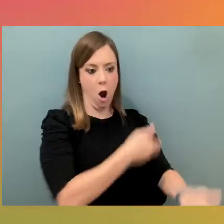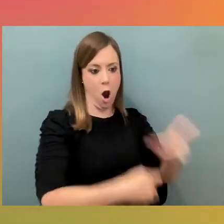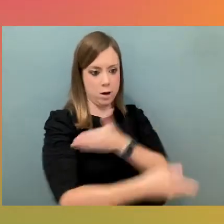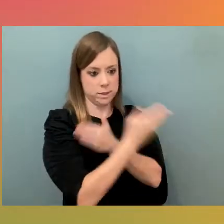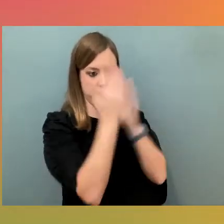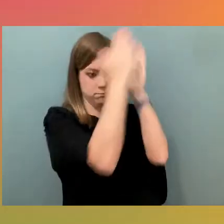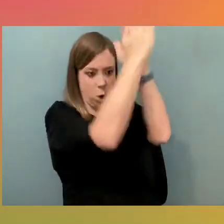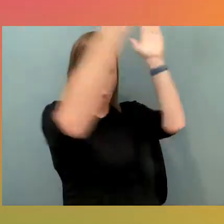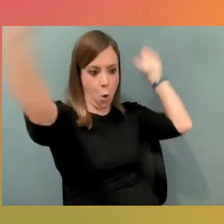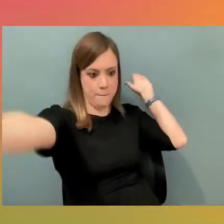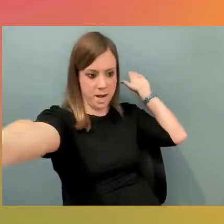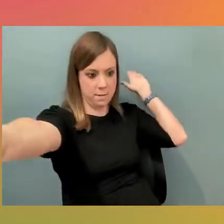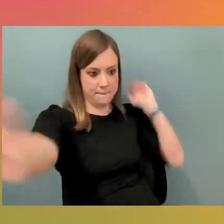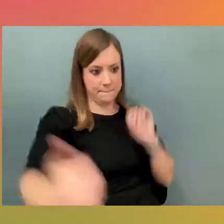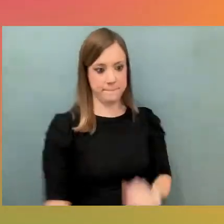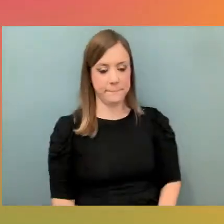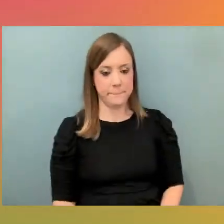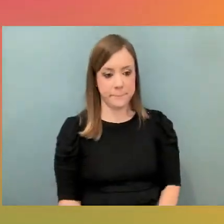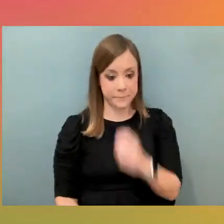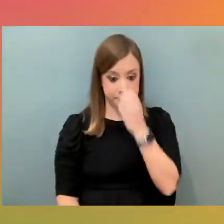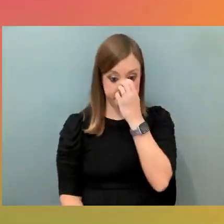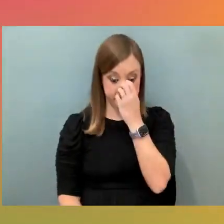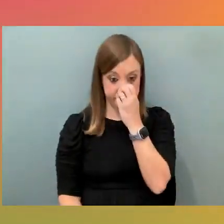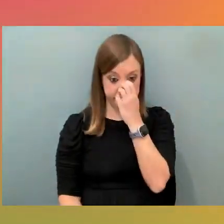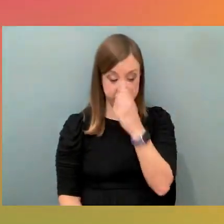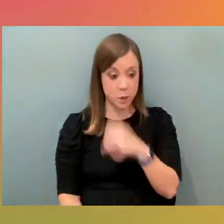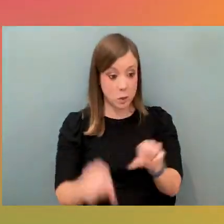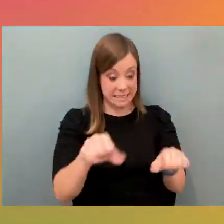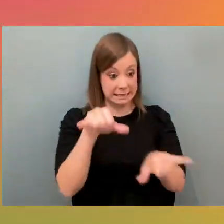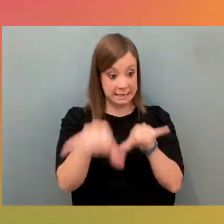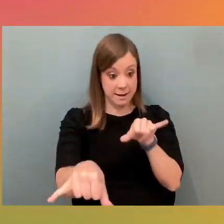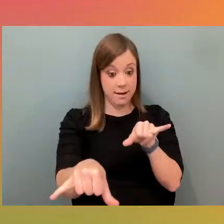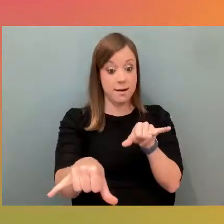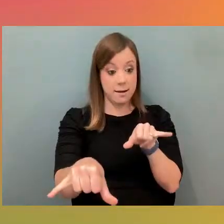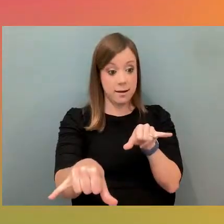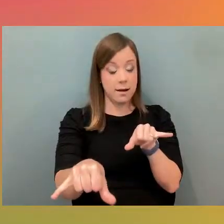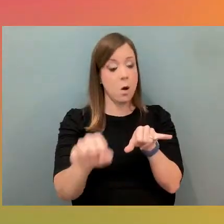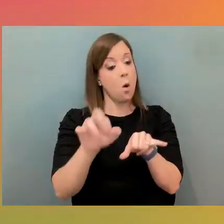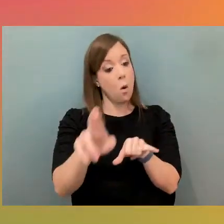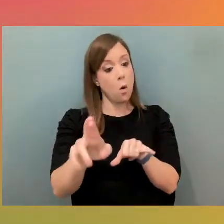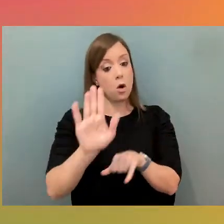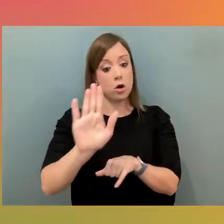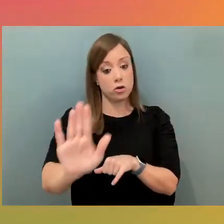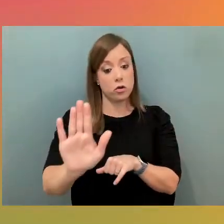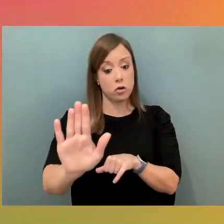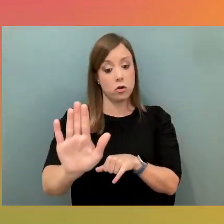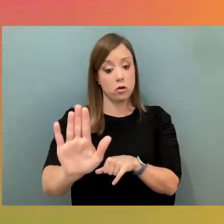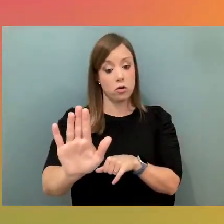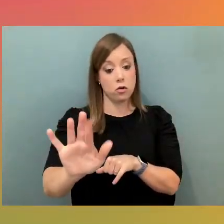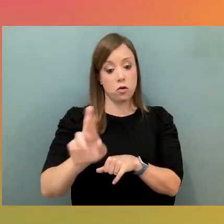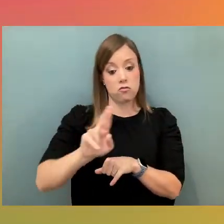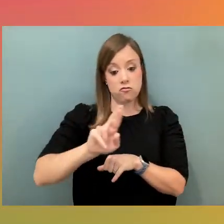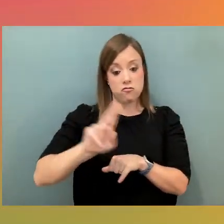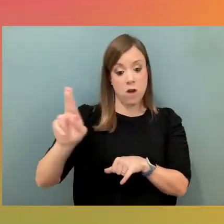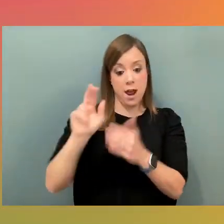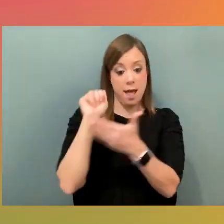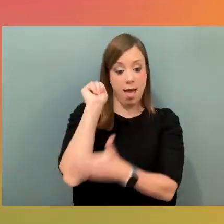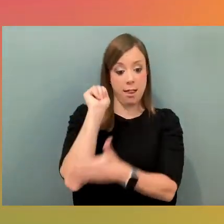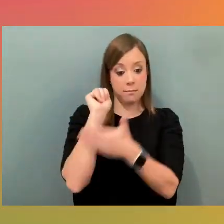TURN OPEN YOUR ARMS. ONE MORE TIME. COME TO CENTER. AND THEN TURN OPEN YOUR ARMS.